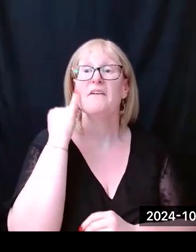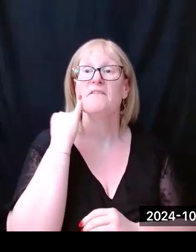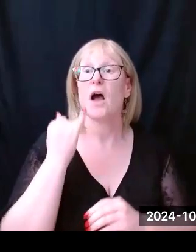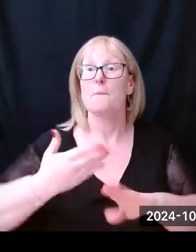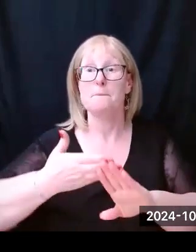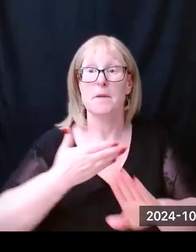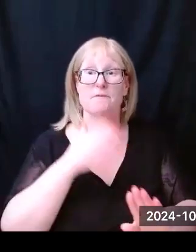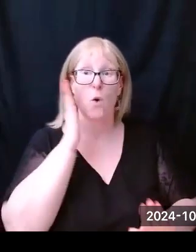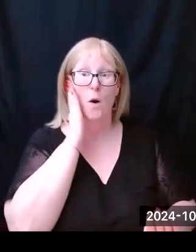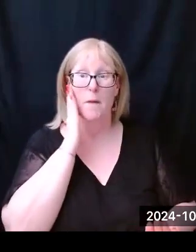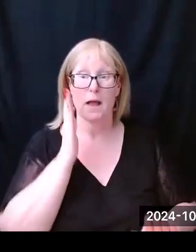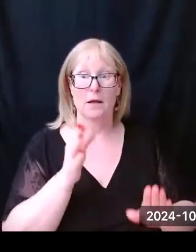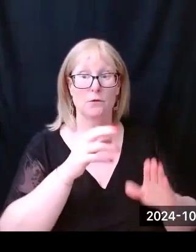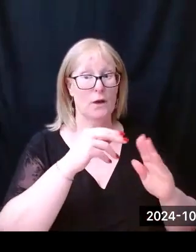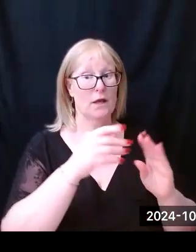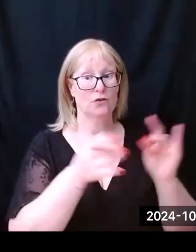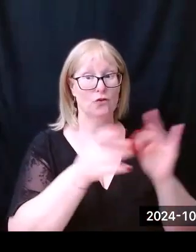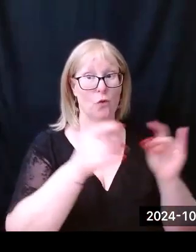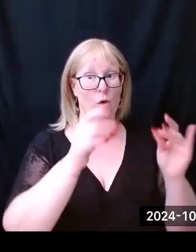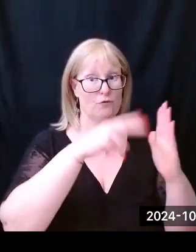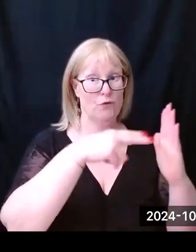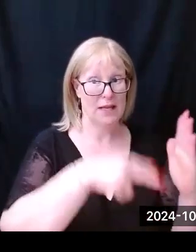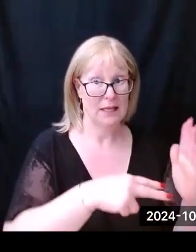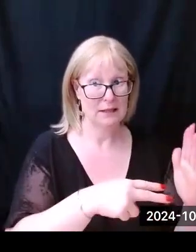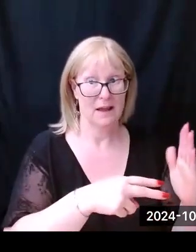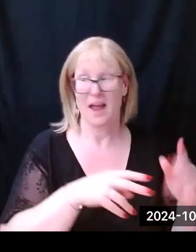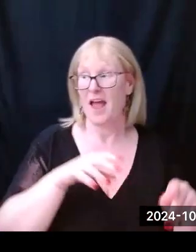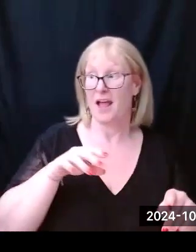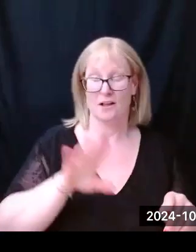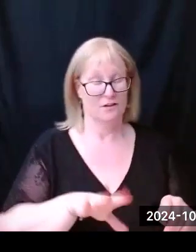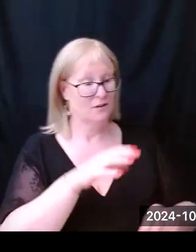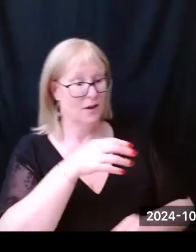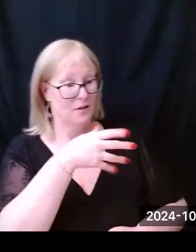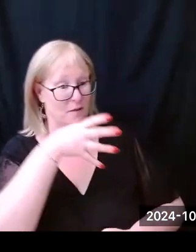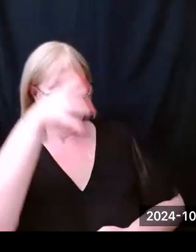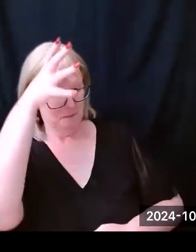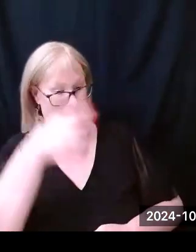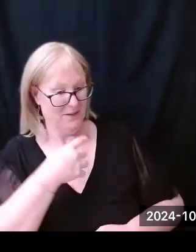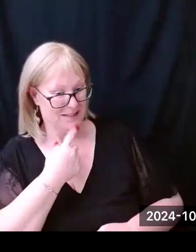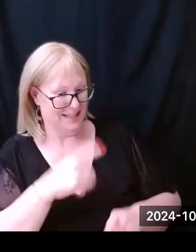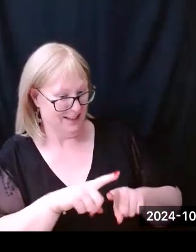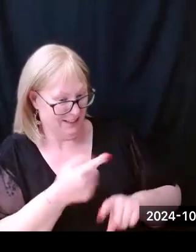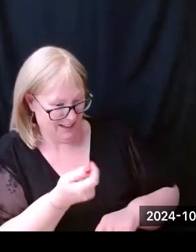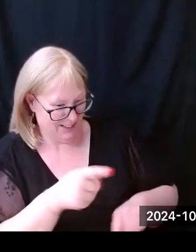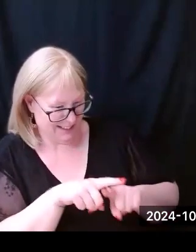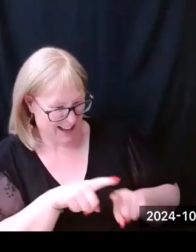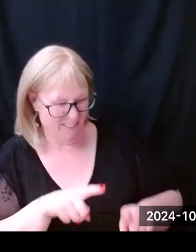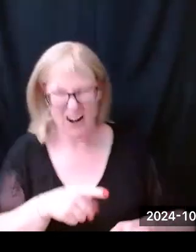and the child's like, uh-uh, that's not how that story change goes. It's this way. They're starting to show mastery over the